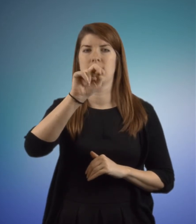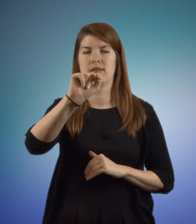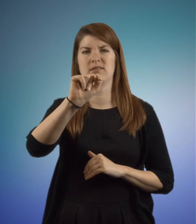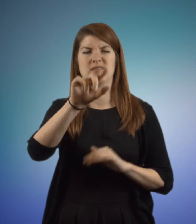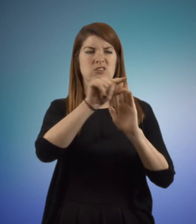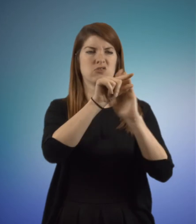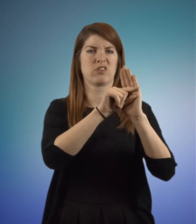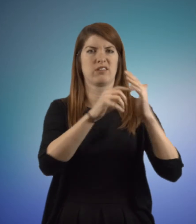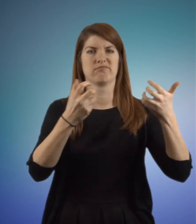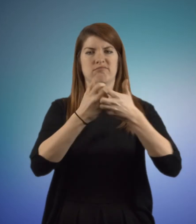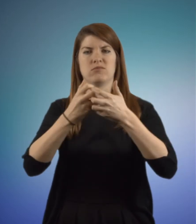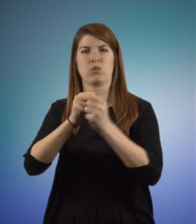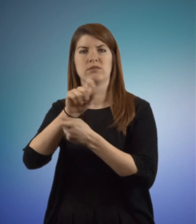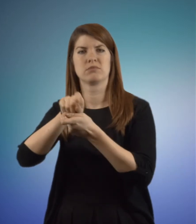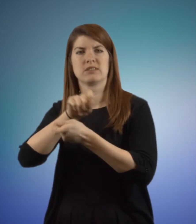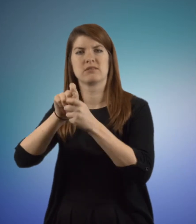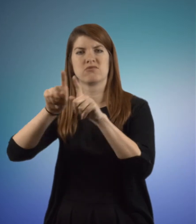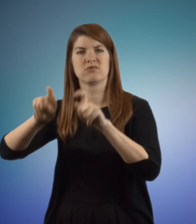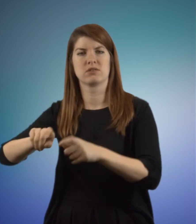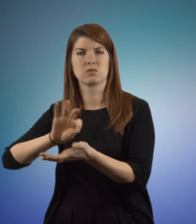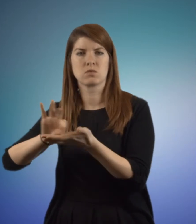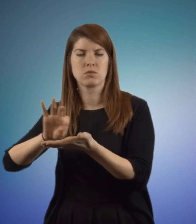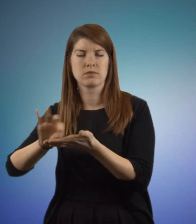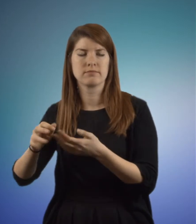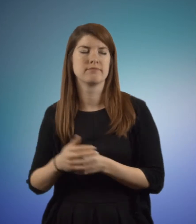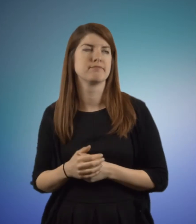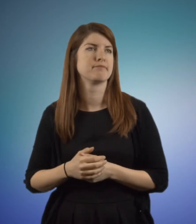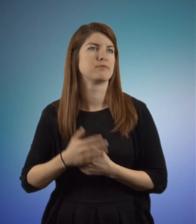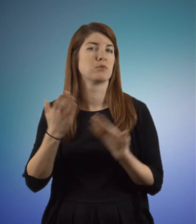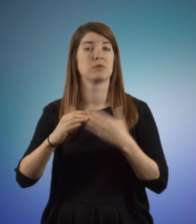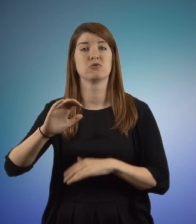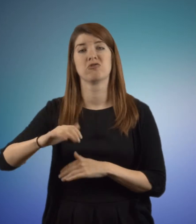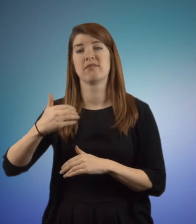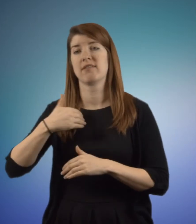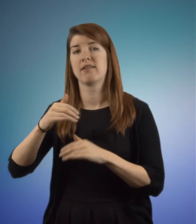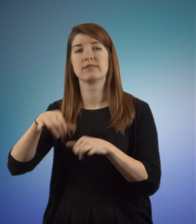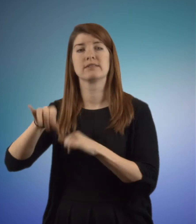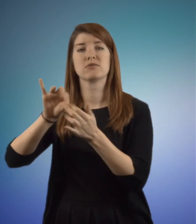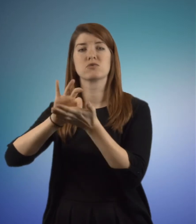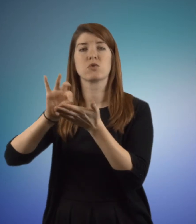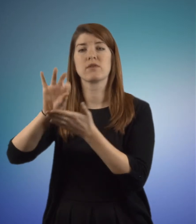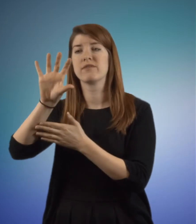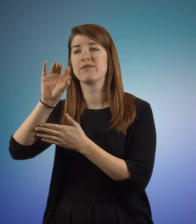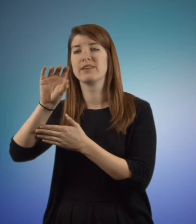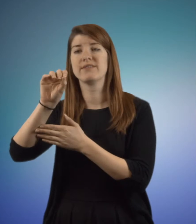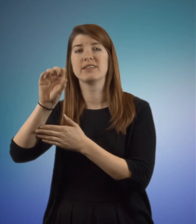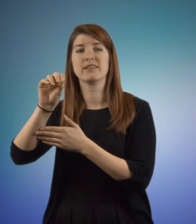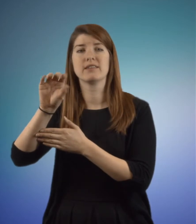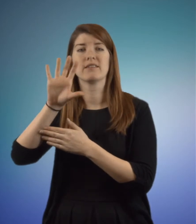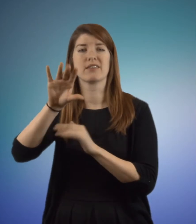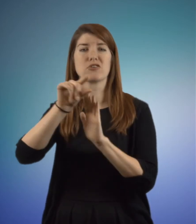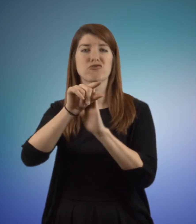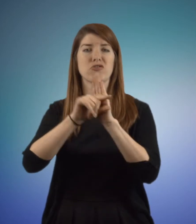So, if your child has a standard score of 50, the grade equivalent, probably, is the grade that they're in.